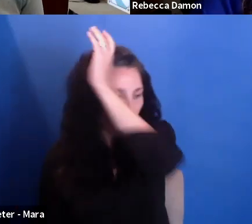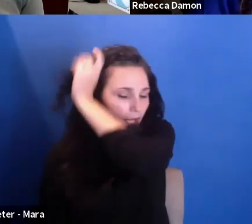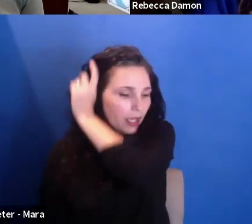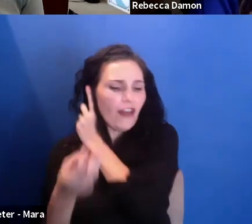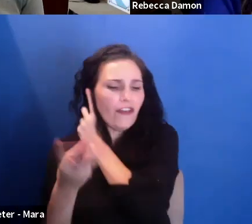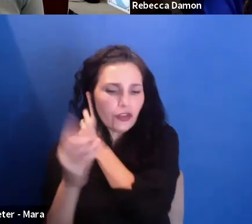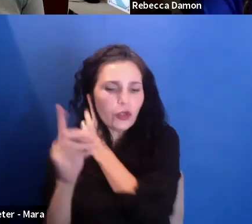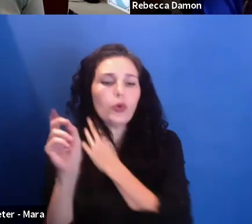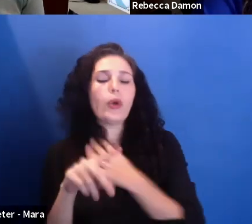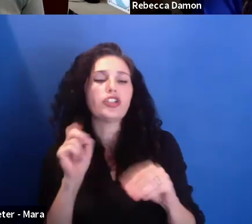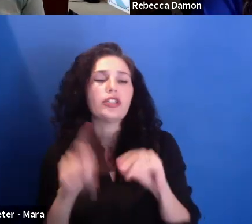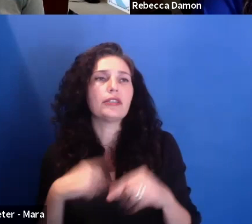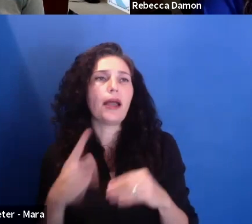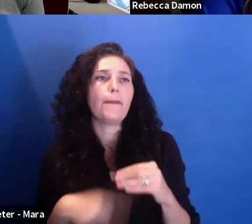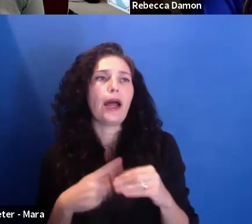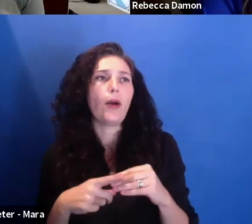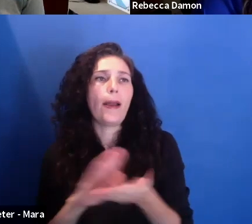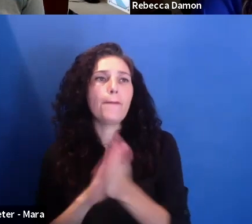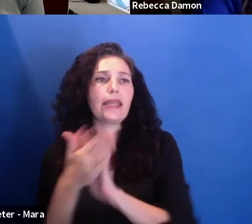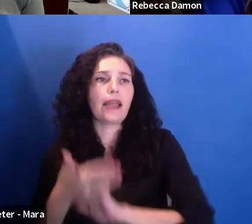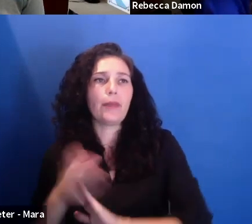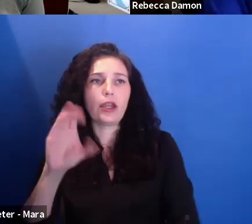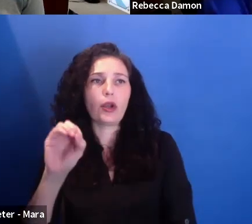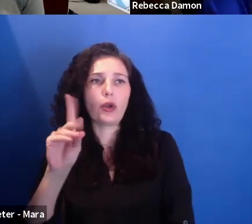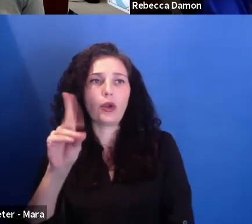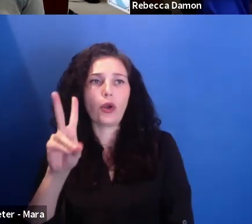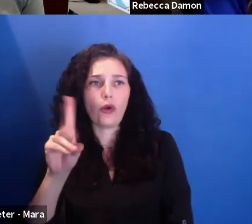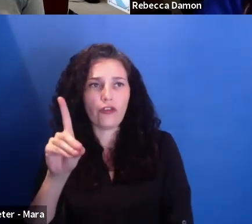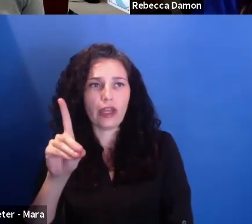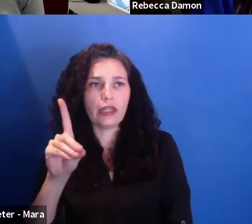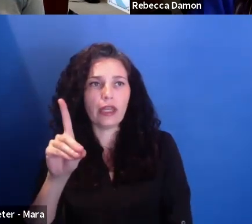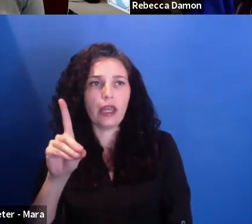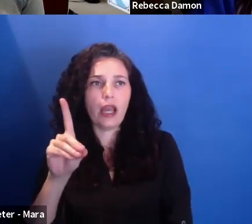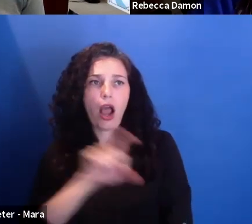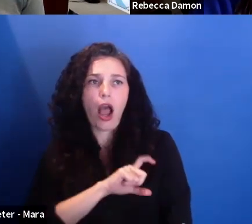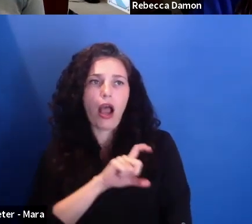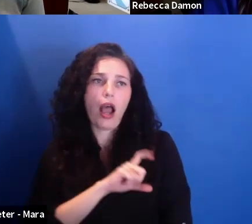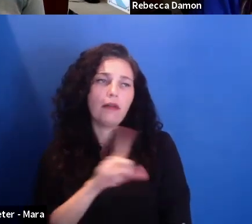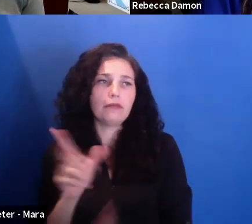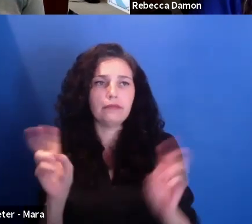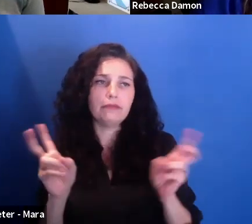about trying to become a COVID Officer. This person has a medical background and hoping to get the chance to work